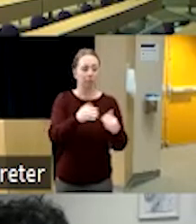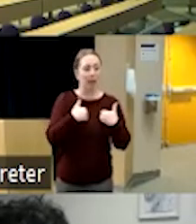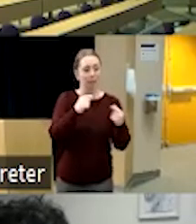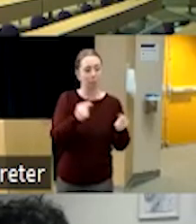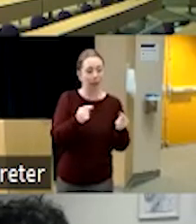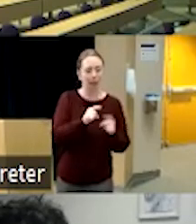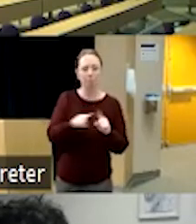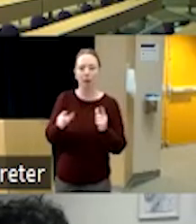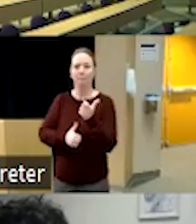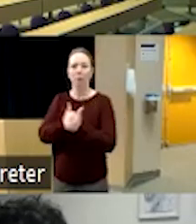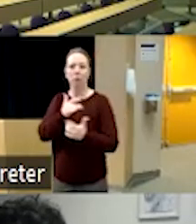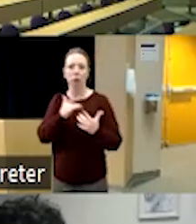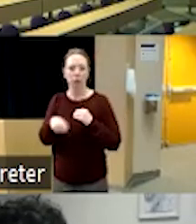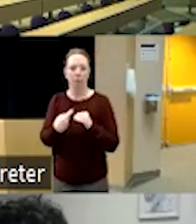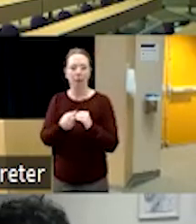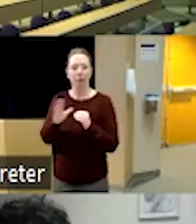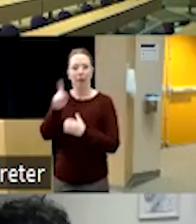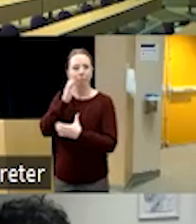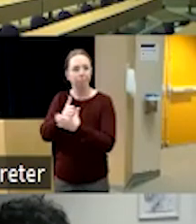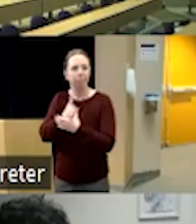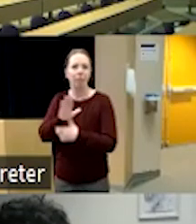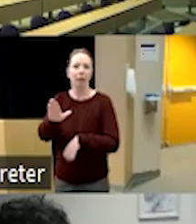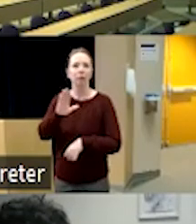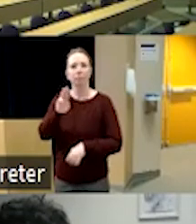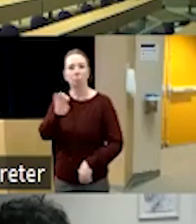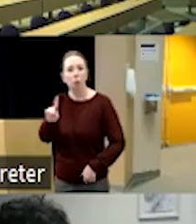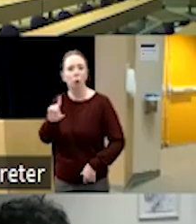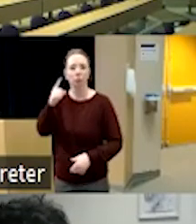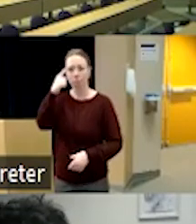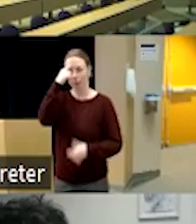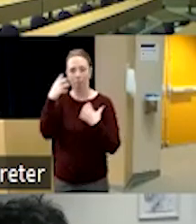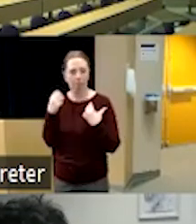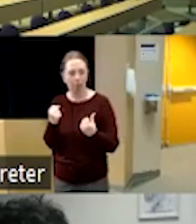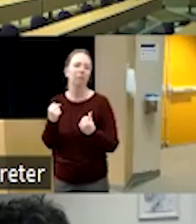mood is bad and I can't motivate myself um then if pain is not in Focus then we will